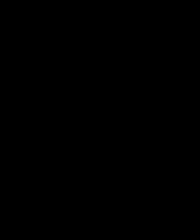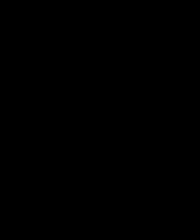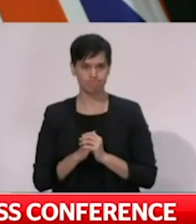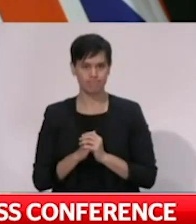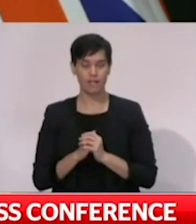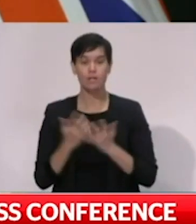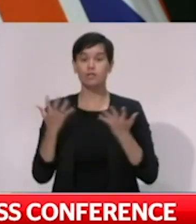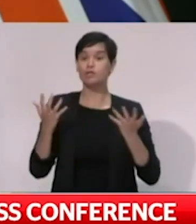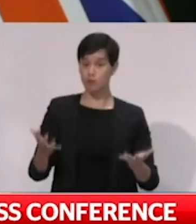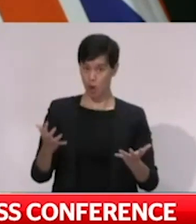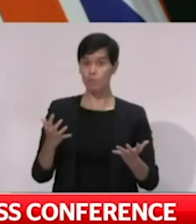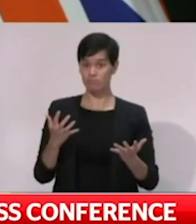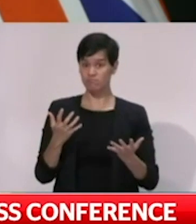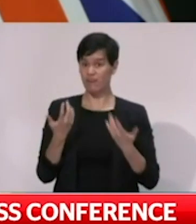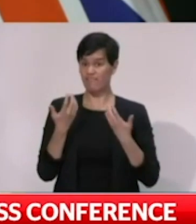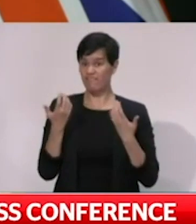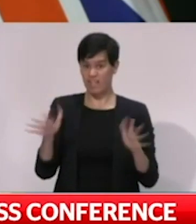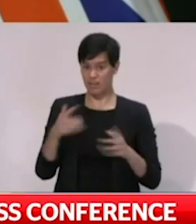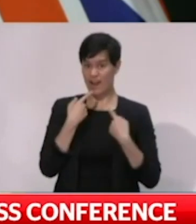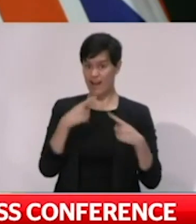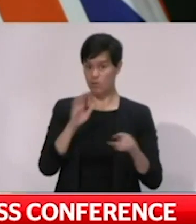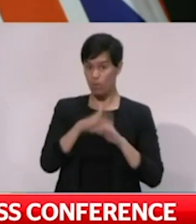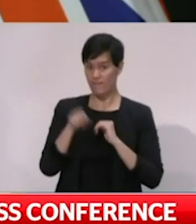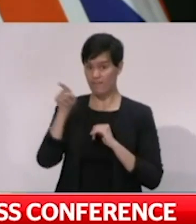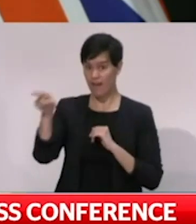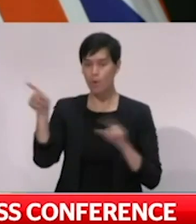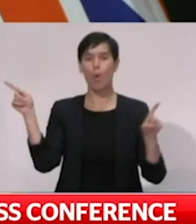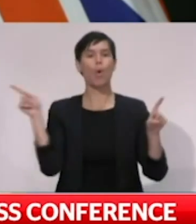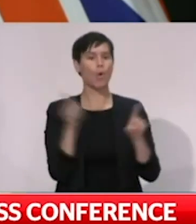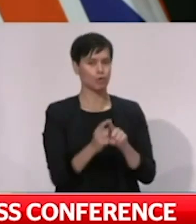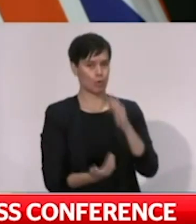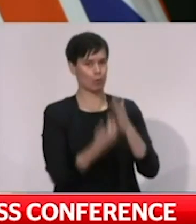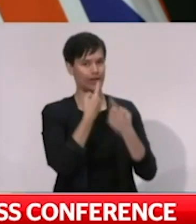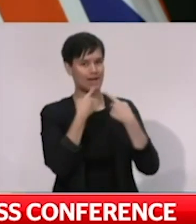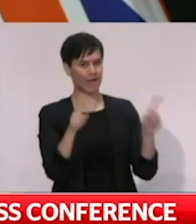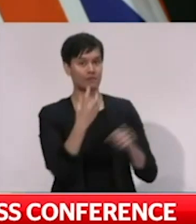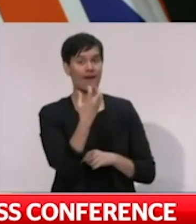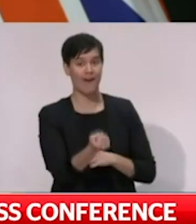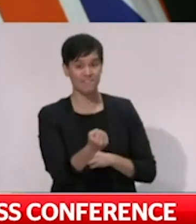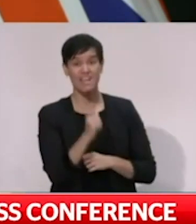We are reinstating a higher funding rate for early learning services that employ fully qualified and registered teachers